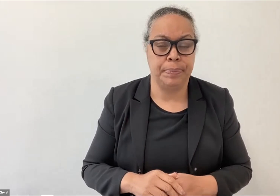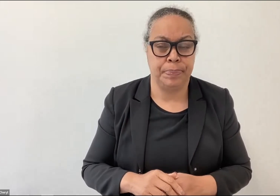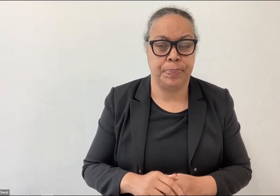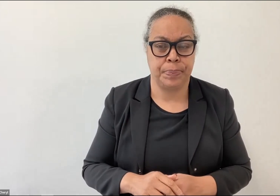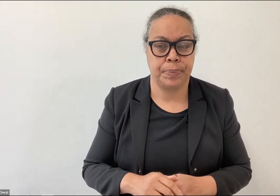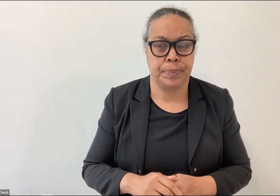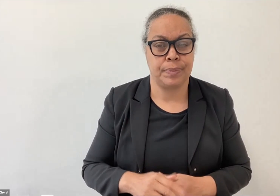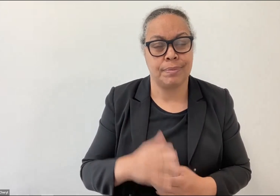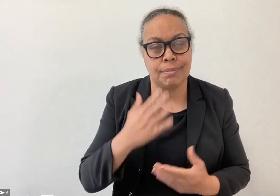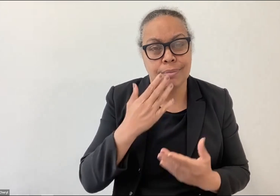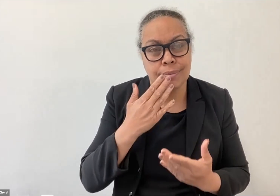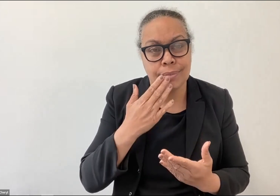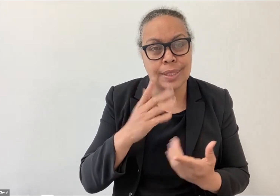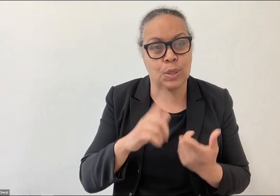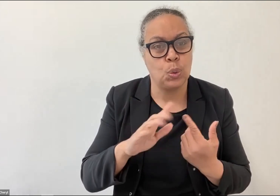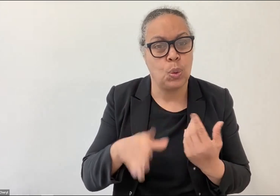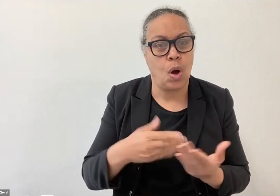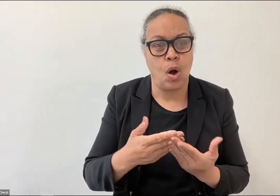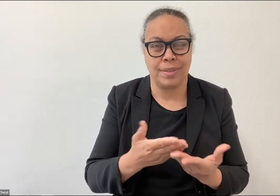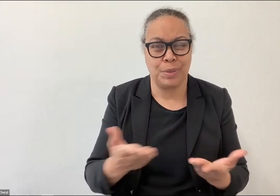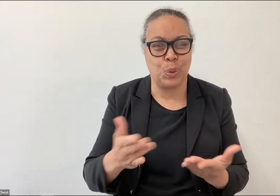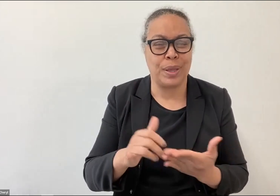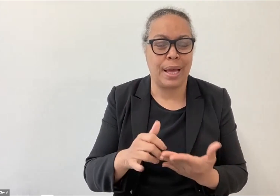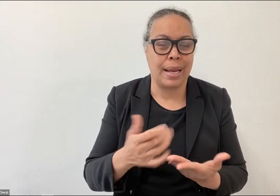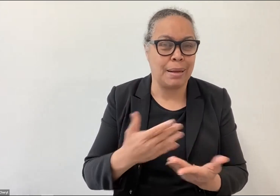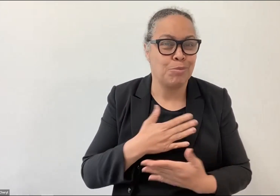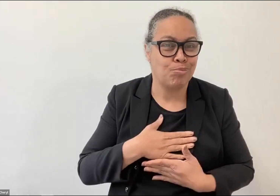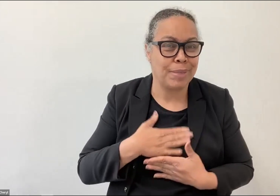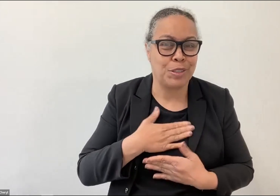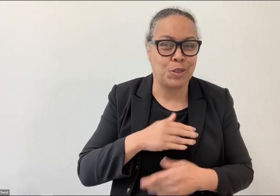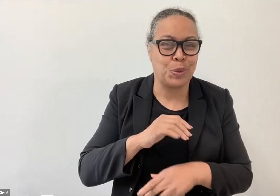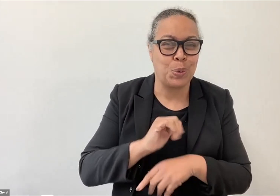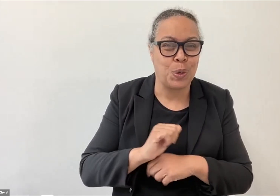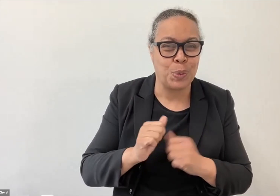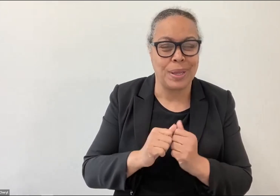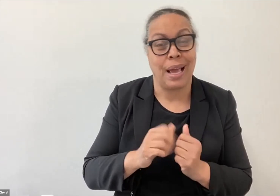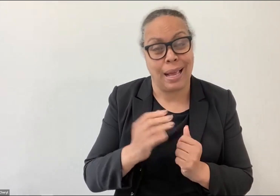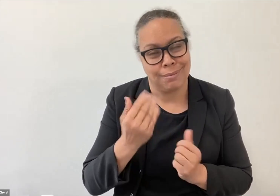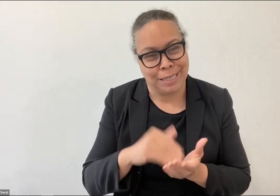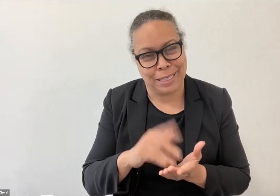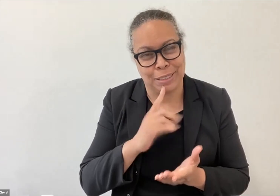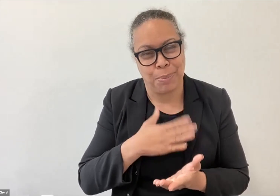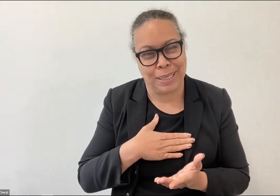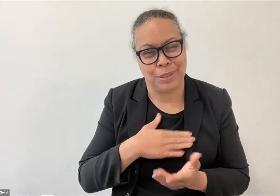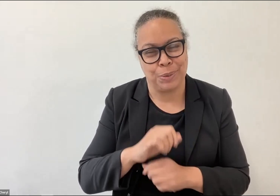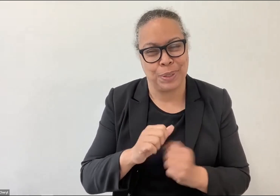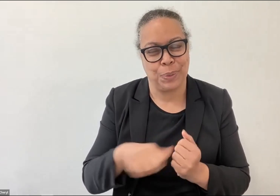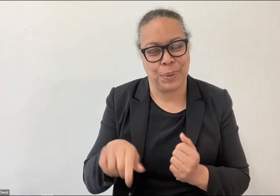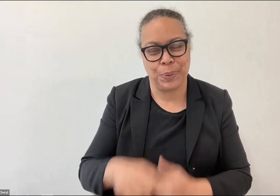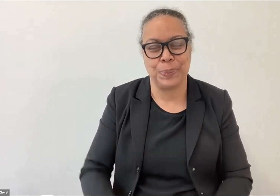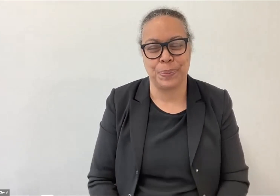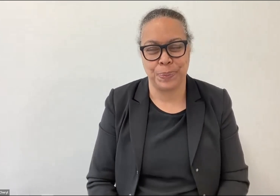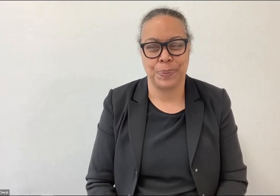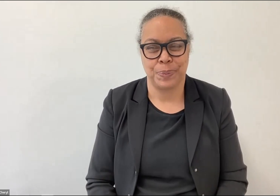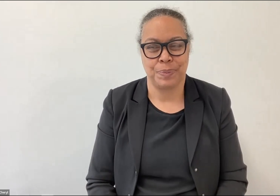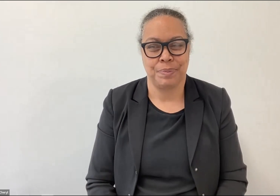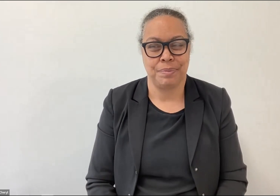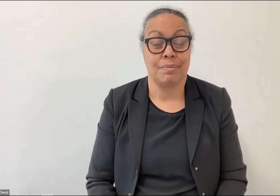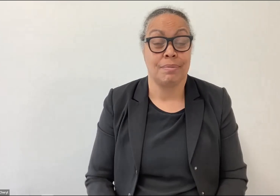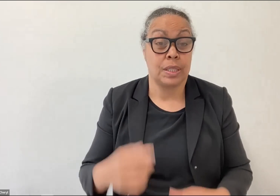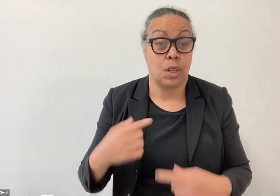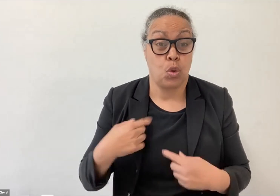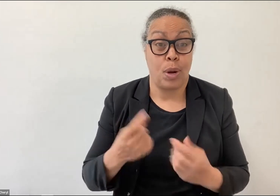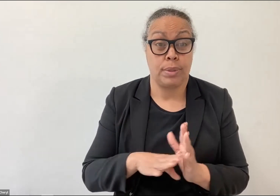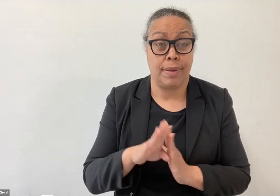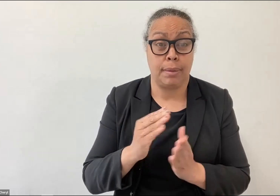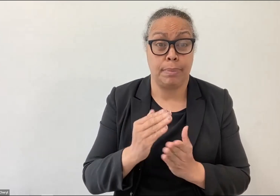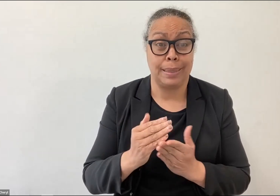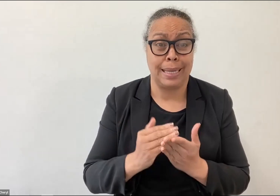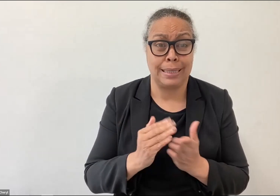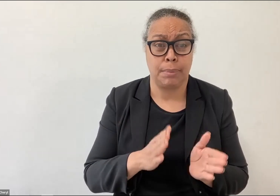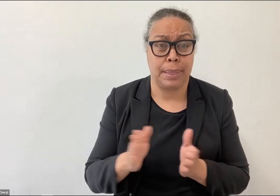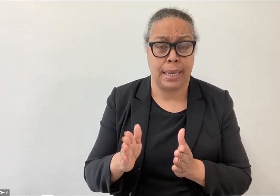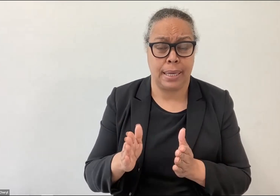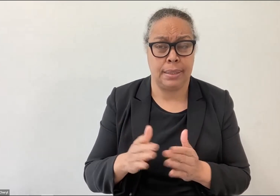So thank you to all of those that i've had the pleasure, and it has been a pleasure of working with through well throughout the development of the lesson plans.